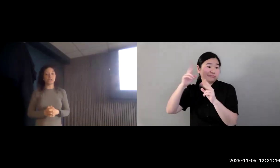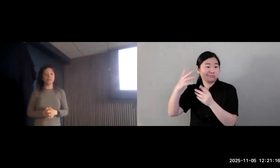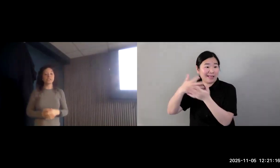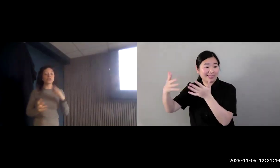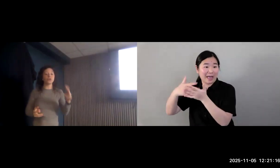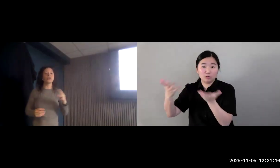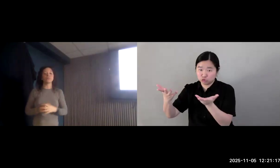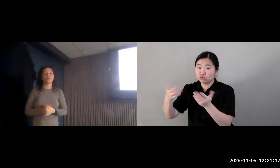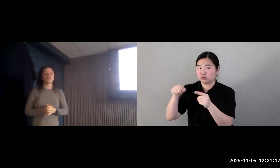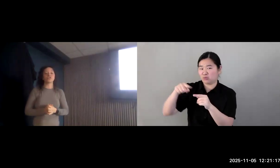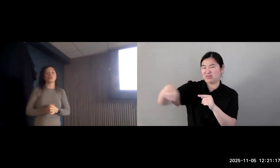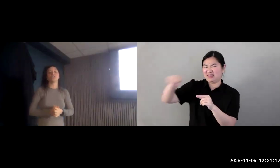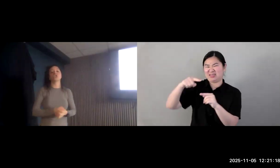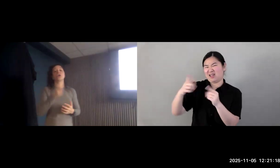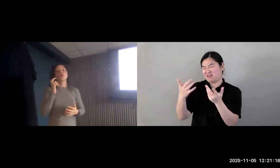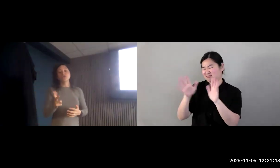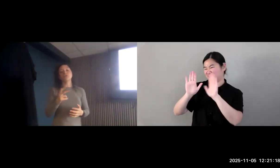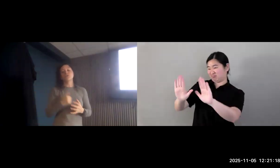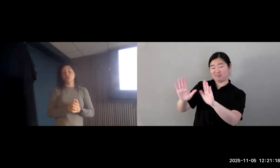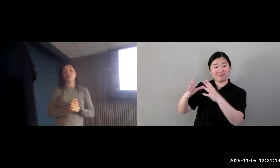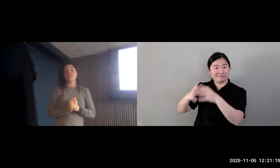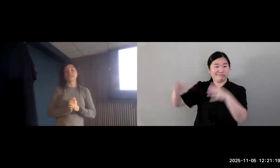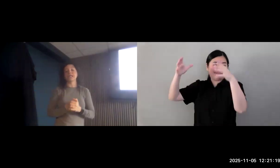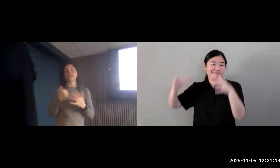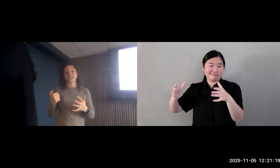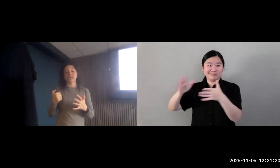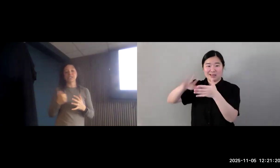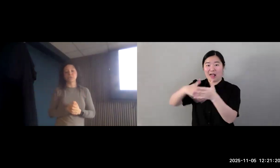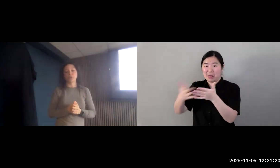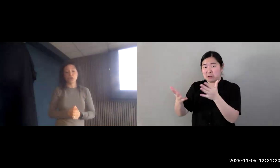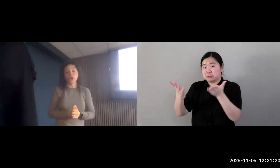12 participants, 3 from the first generation, 3 from the second, and 6 from the third